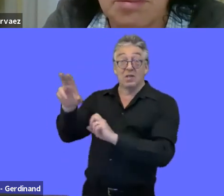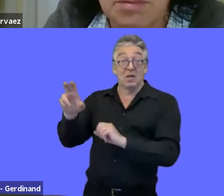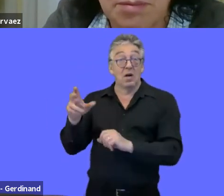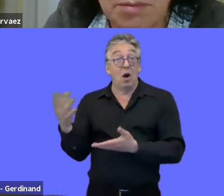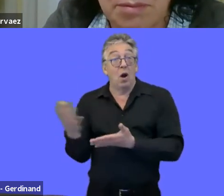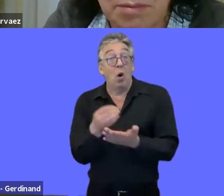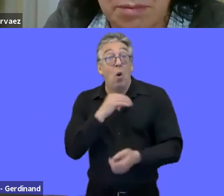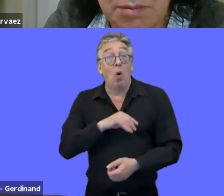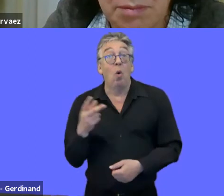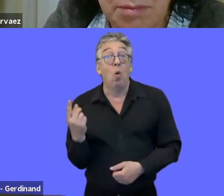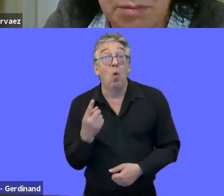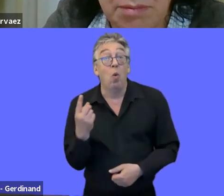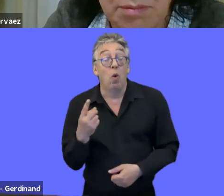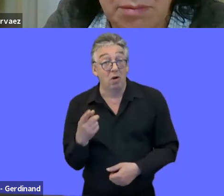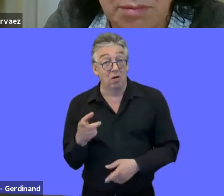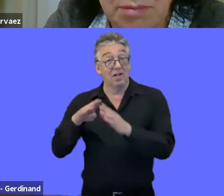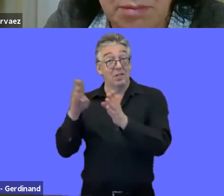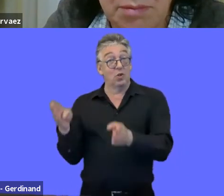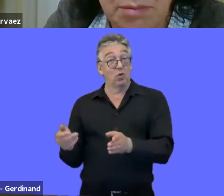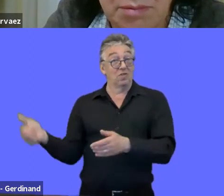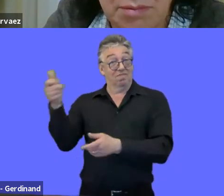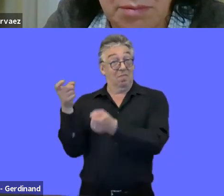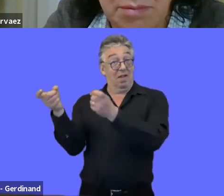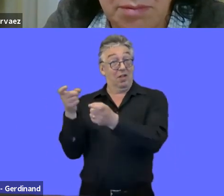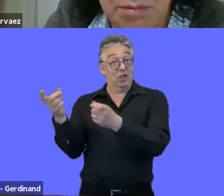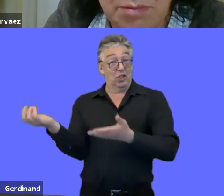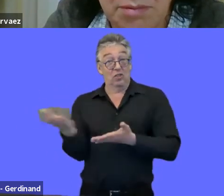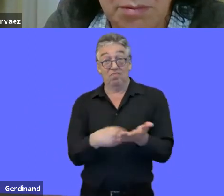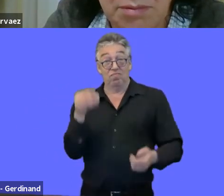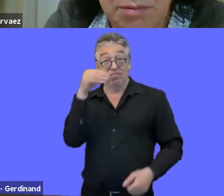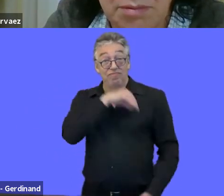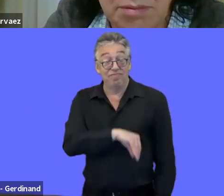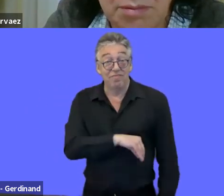This would expand institutionalization and was planned using EU funds.